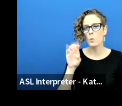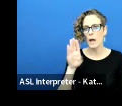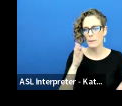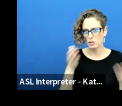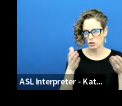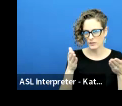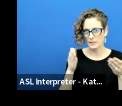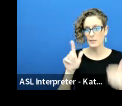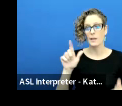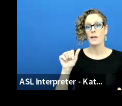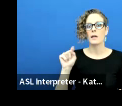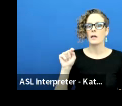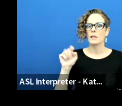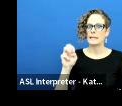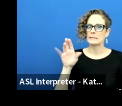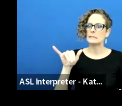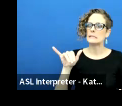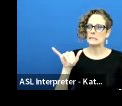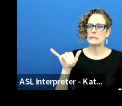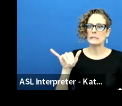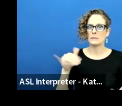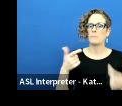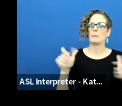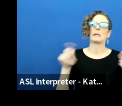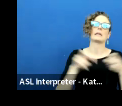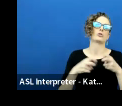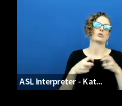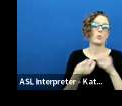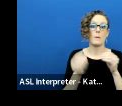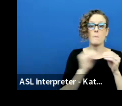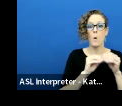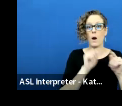a really big issue so um the more hops you have and the more services that are required that are